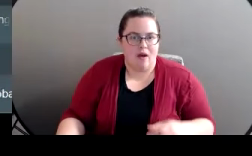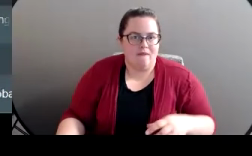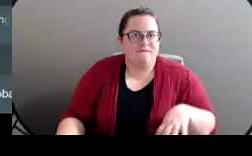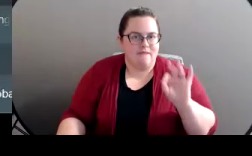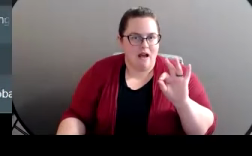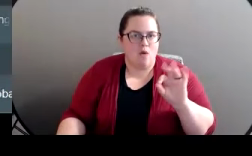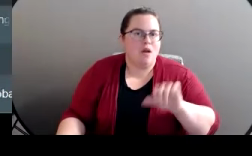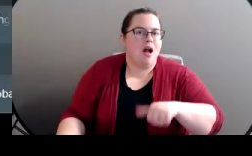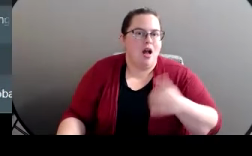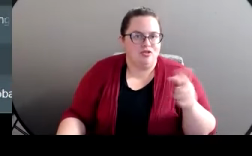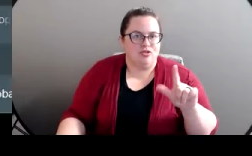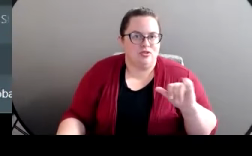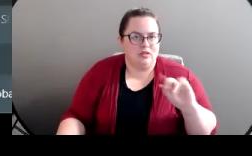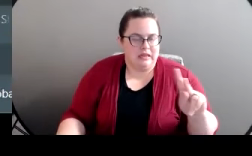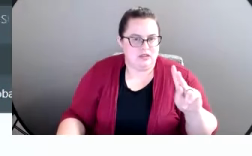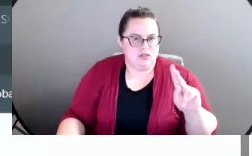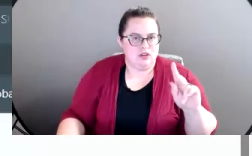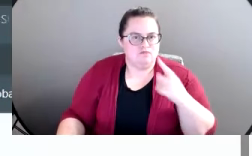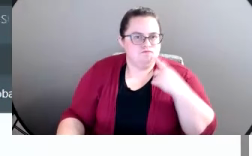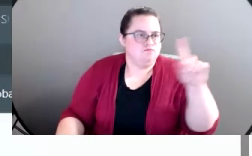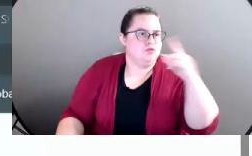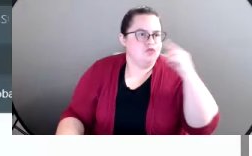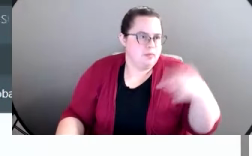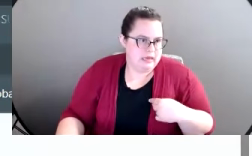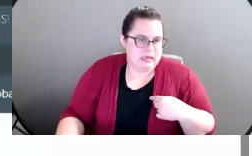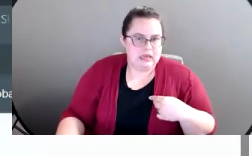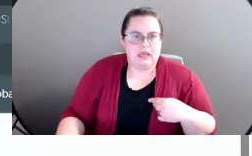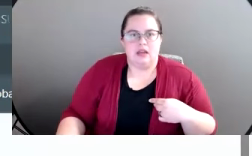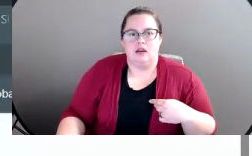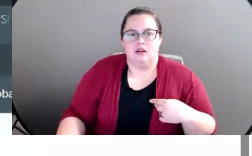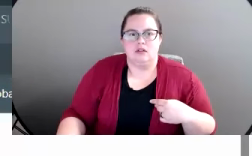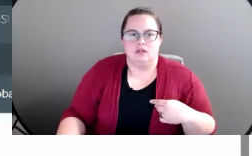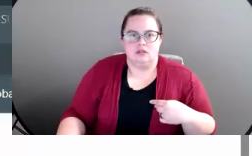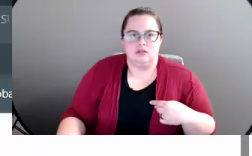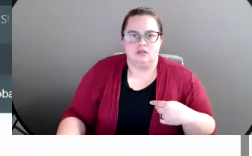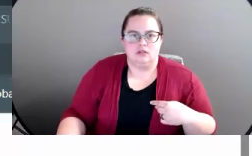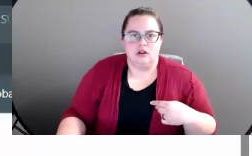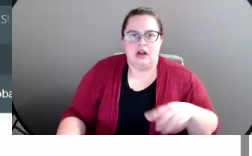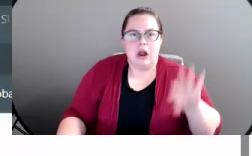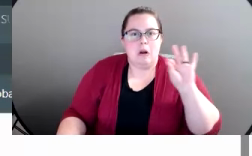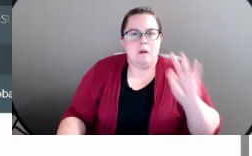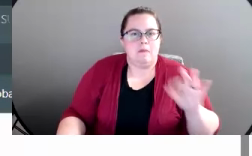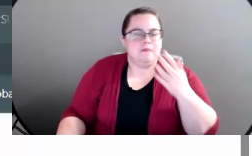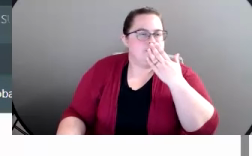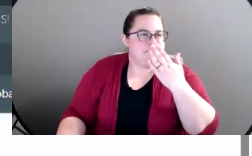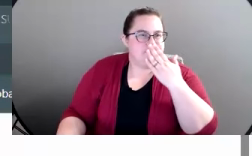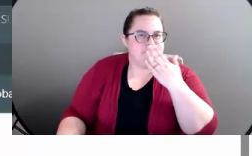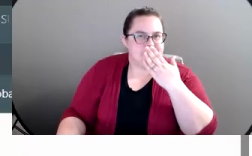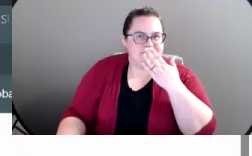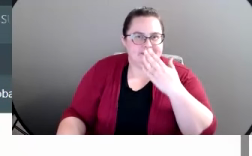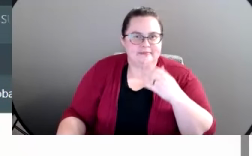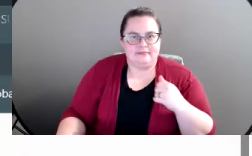So, apologies for that. Oh, great. Okay. Thanks, Sally. There it is.